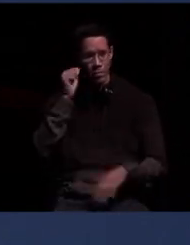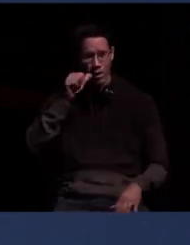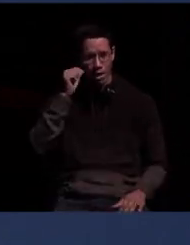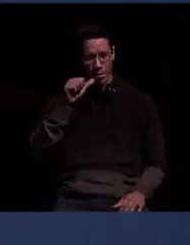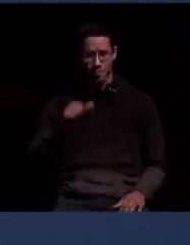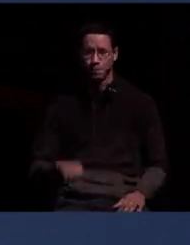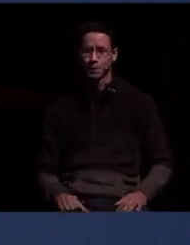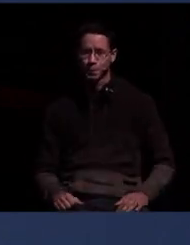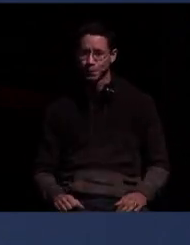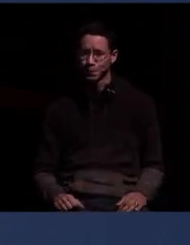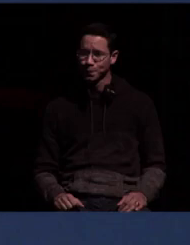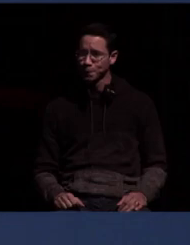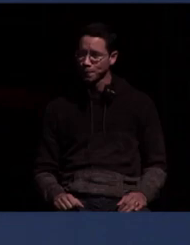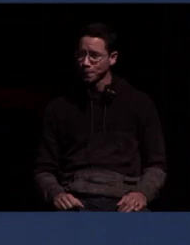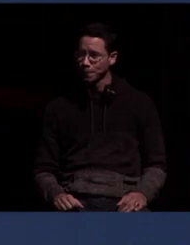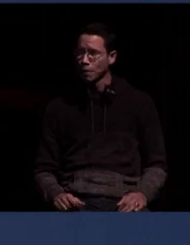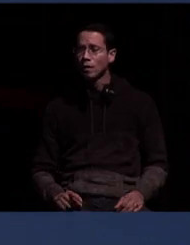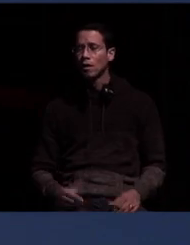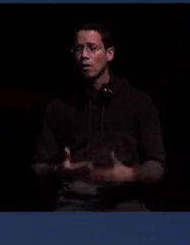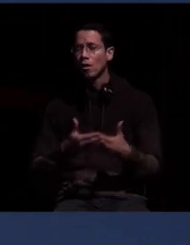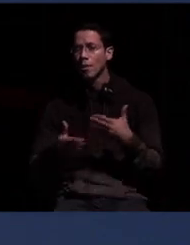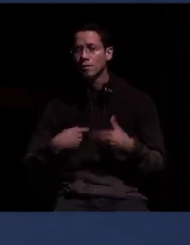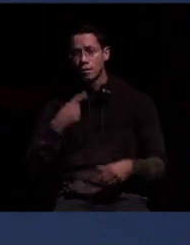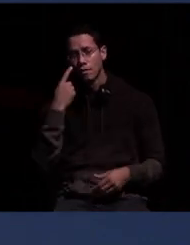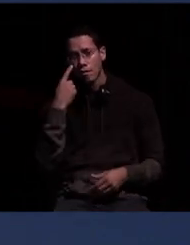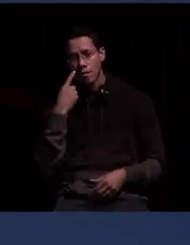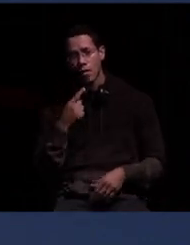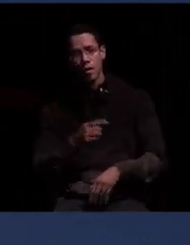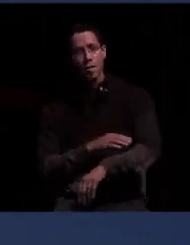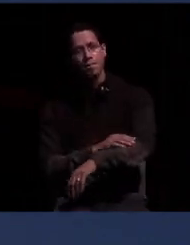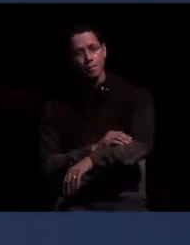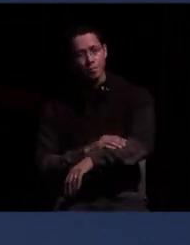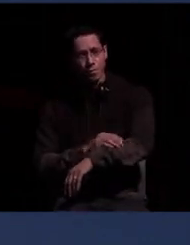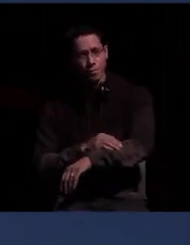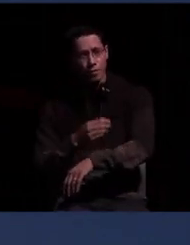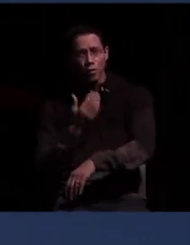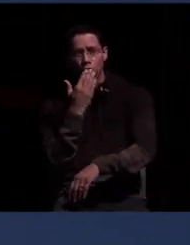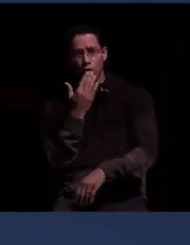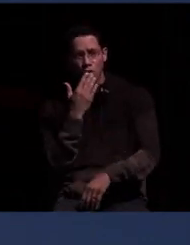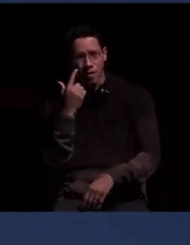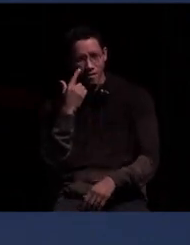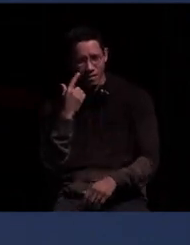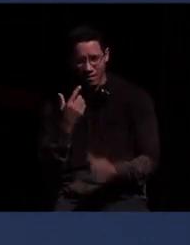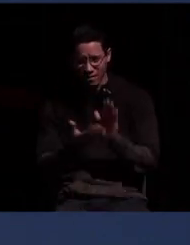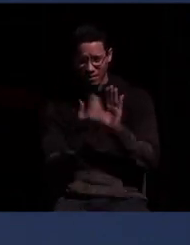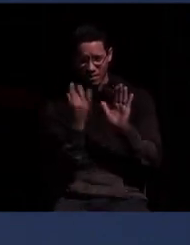There we see the skin color that is missing on the magazine cover